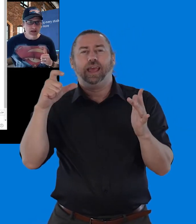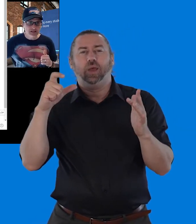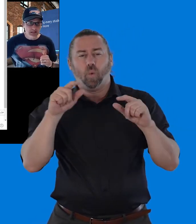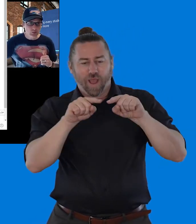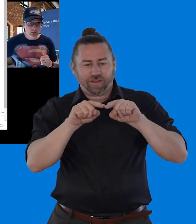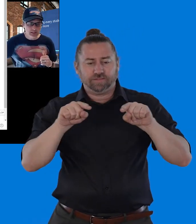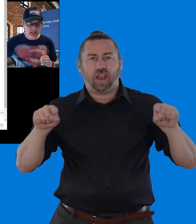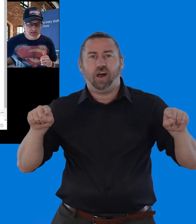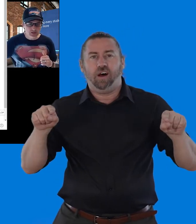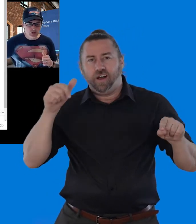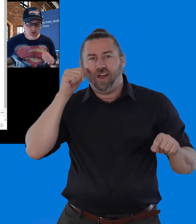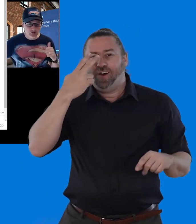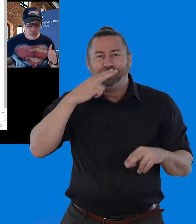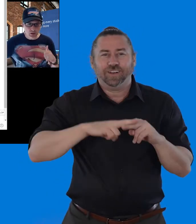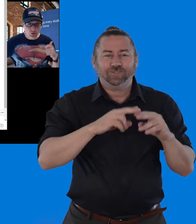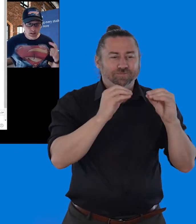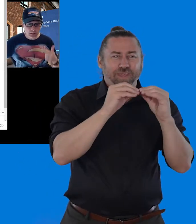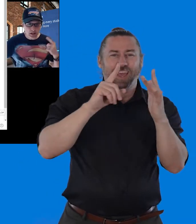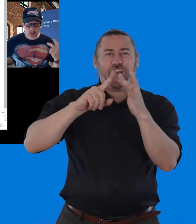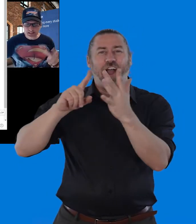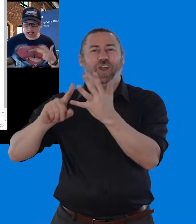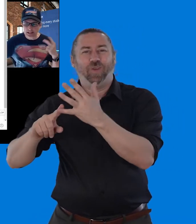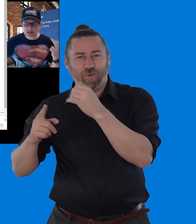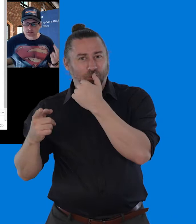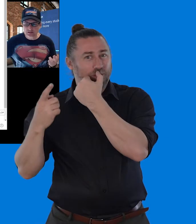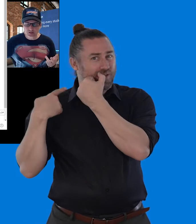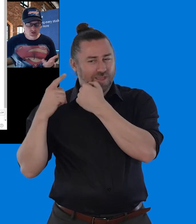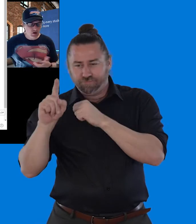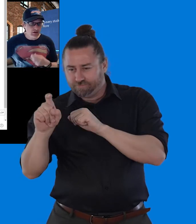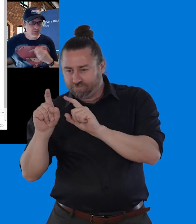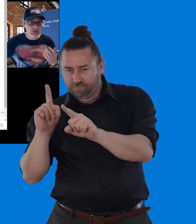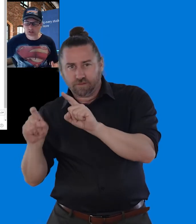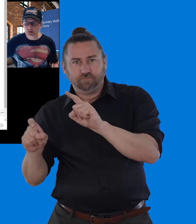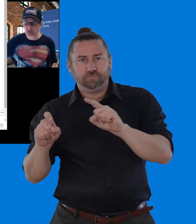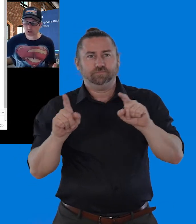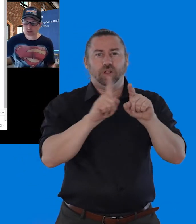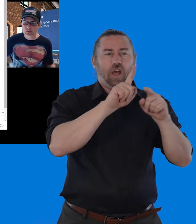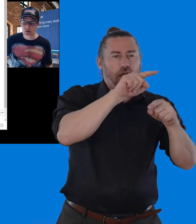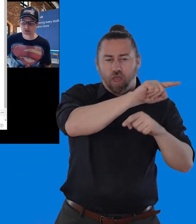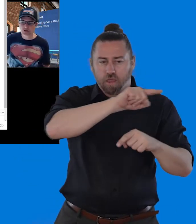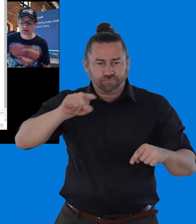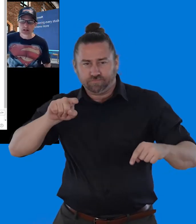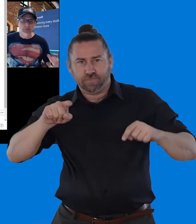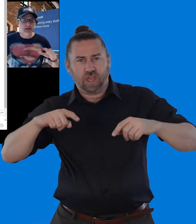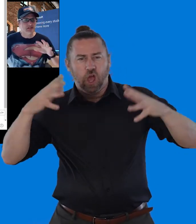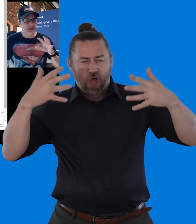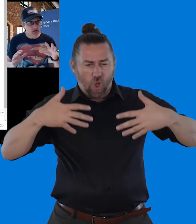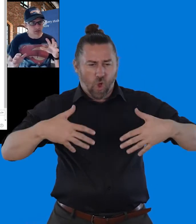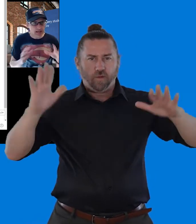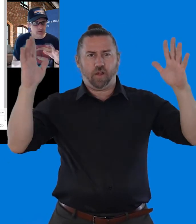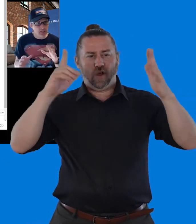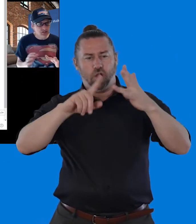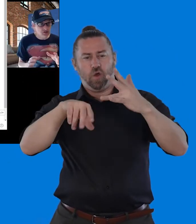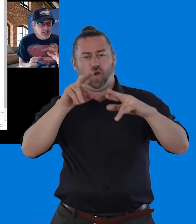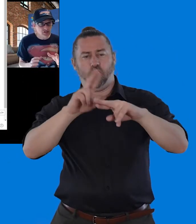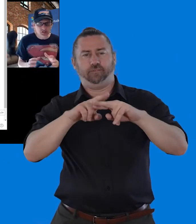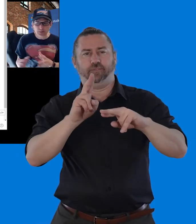That's exactly what it does. It turns off the bold, underline, italics, strikethrough, et cetera, it turns all those off because sometimes that can be a distraction.